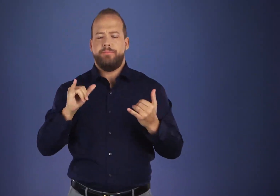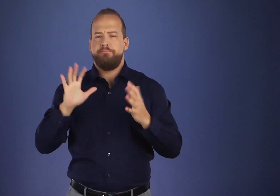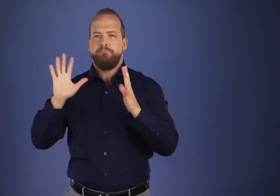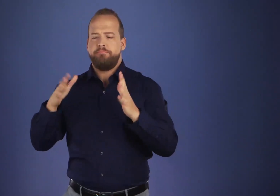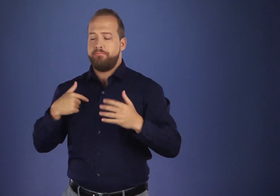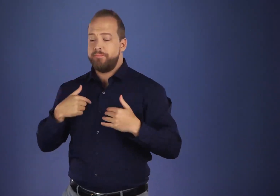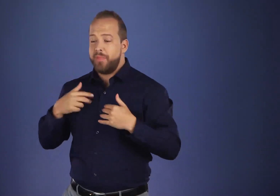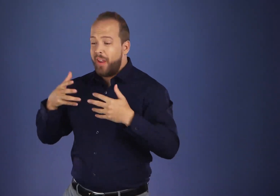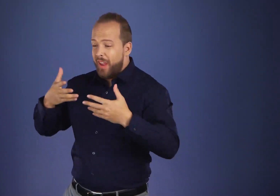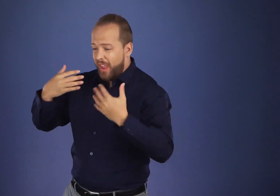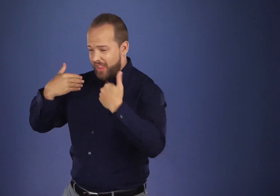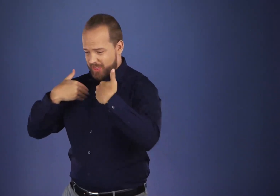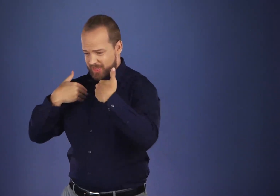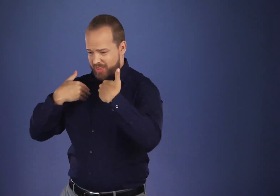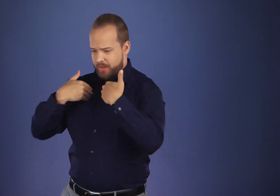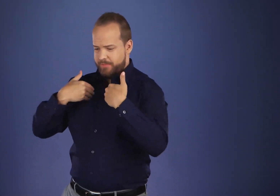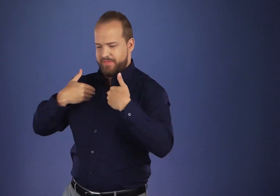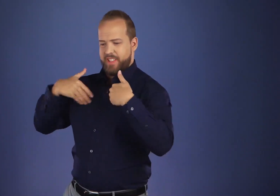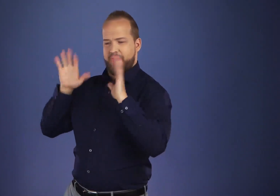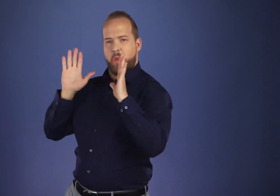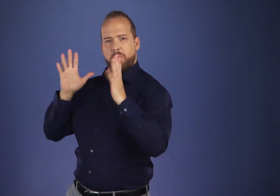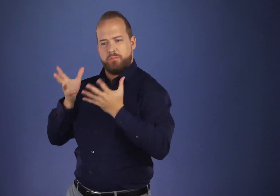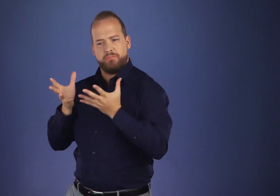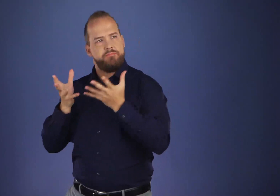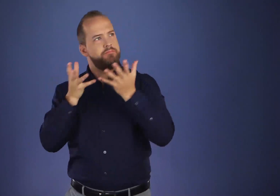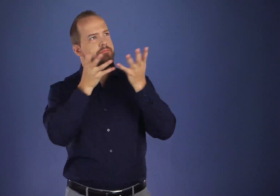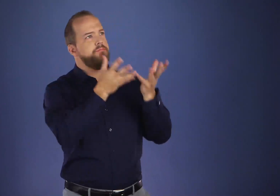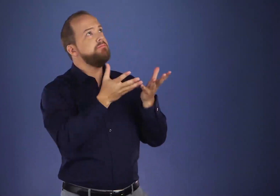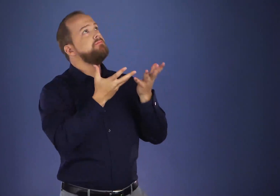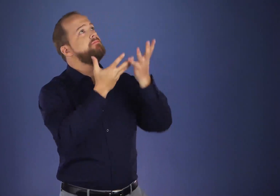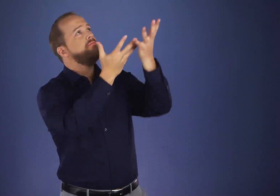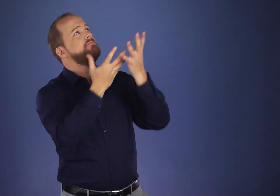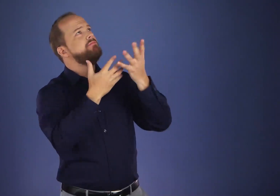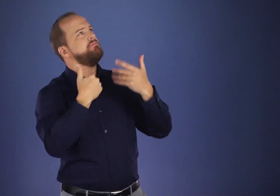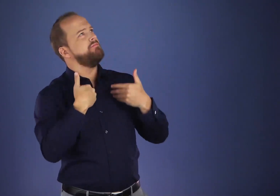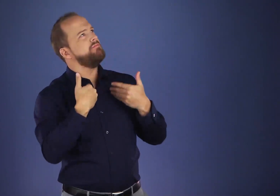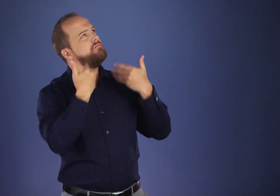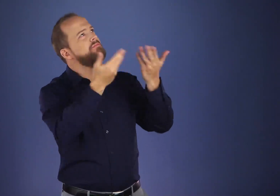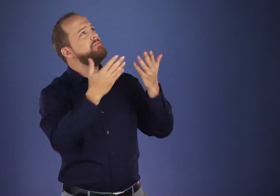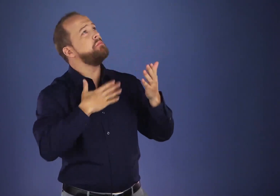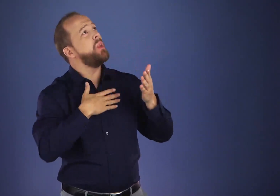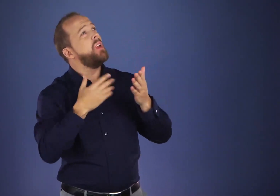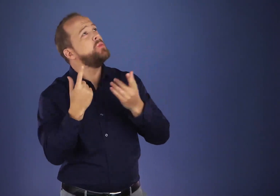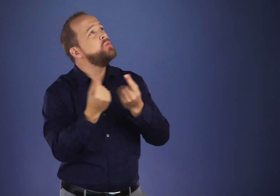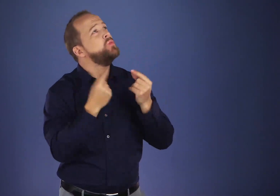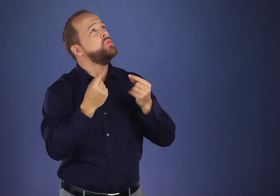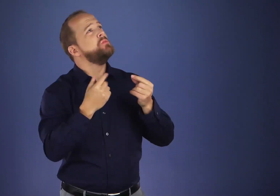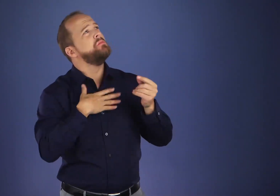have admitted defeat, have acquired the rudiments of faith, and now want to make a decision